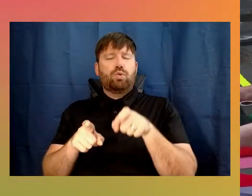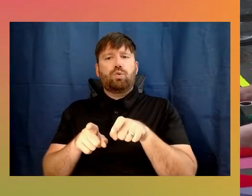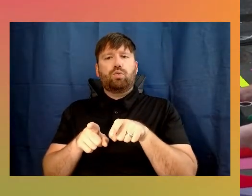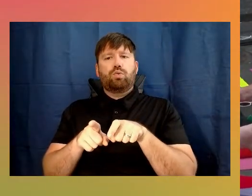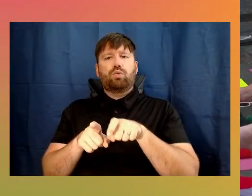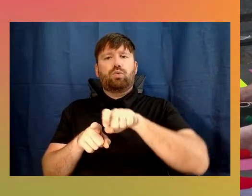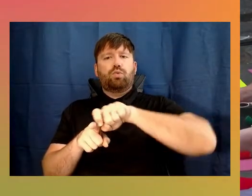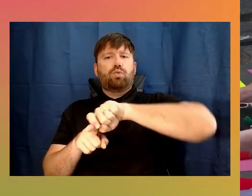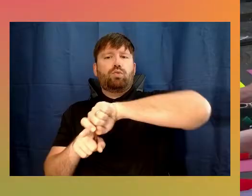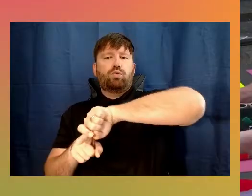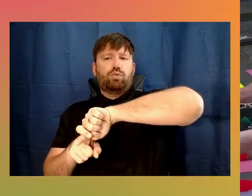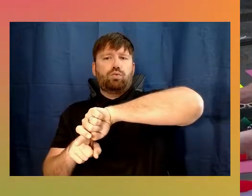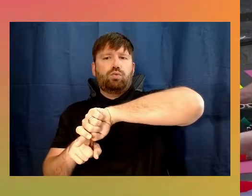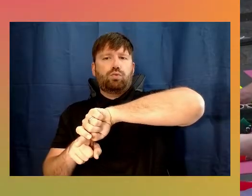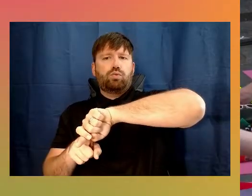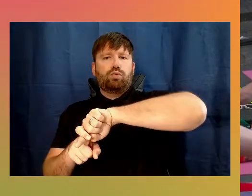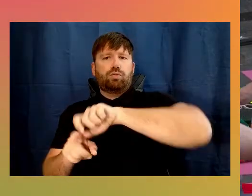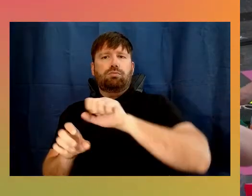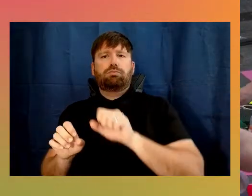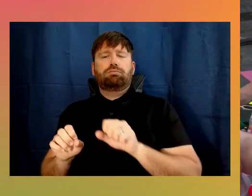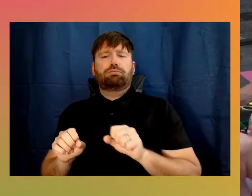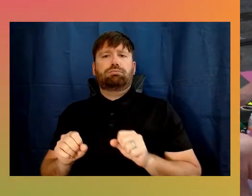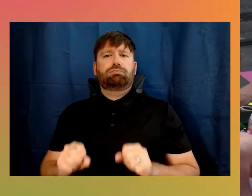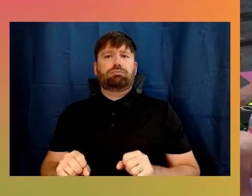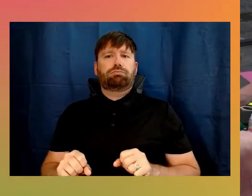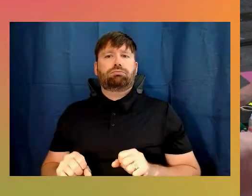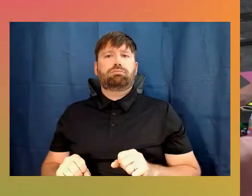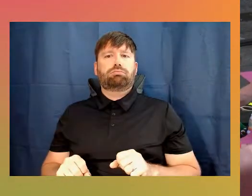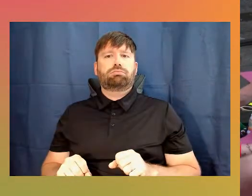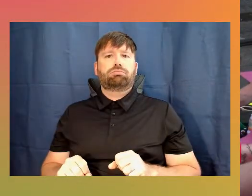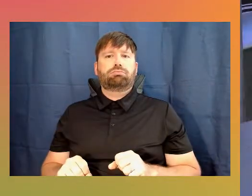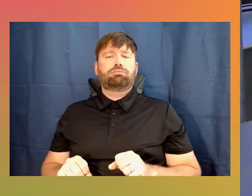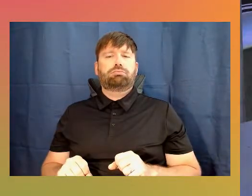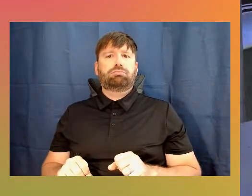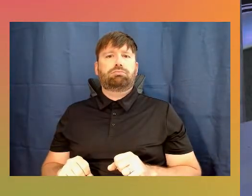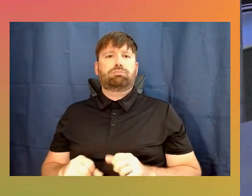FORWARD. TAKE A BIG INHALE AS YOU CAN PRESS THE KNEE IN TOWARDS THE CHEST.